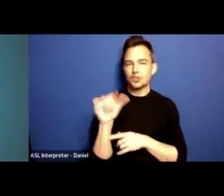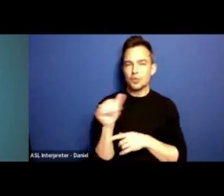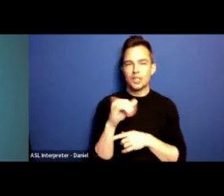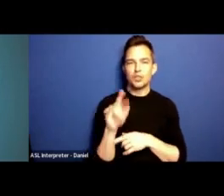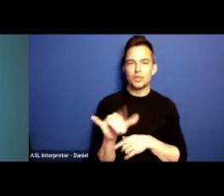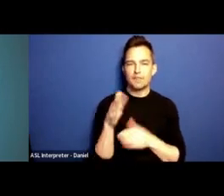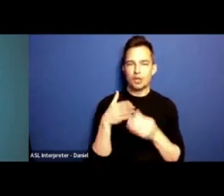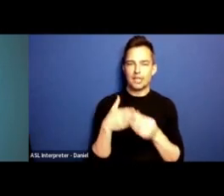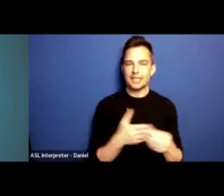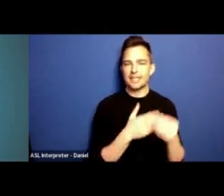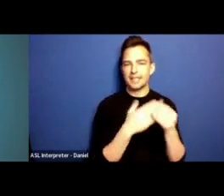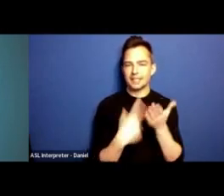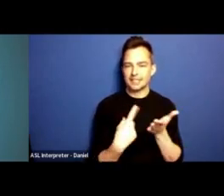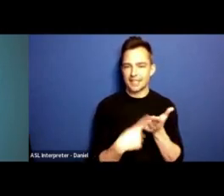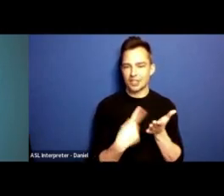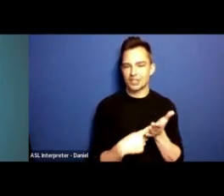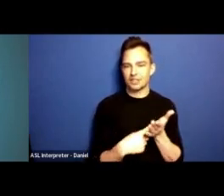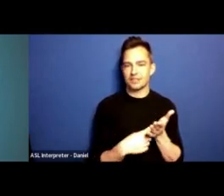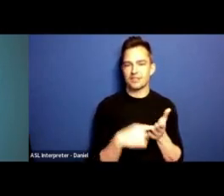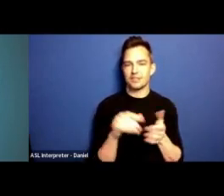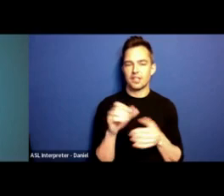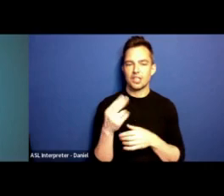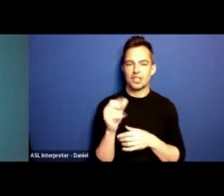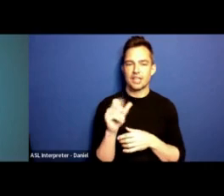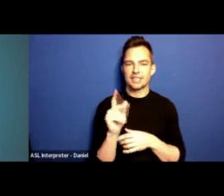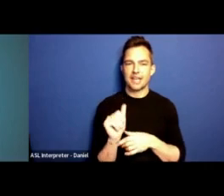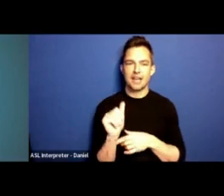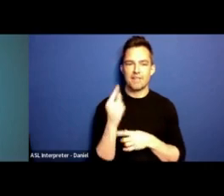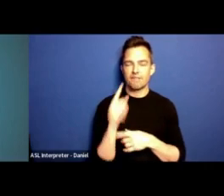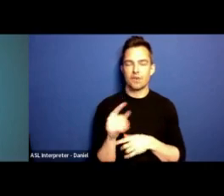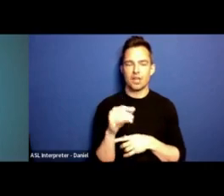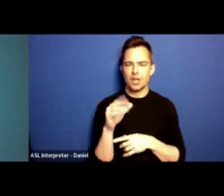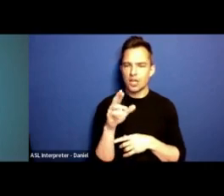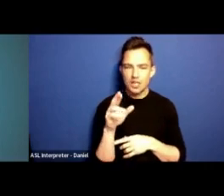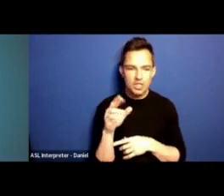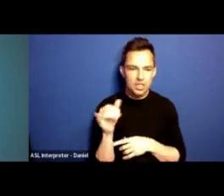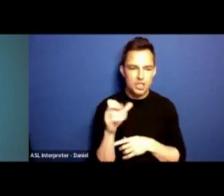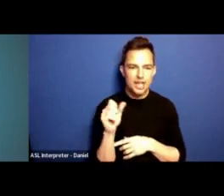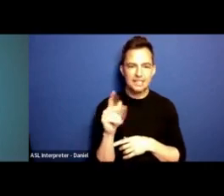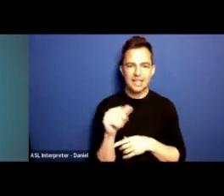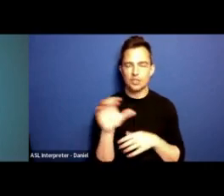us in the discussions and Saska for doing all the logistical and making sure things are working